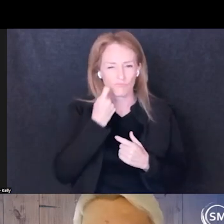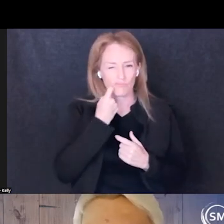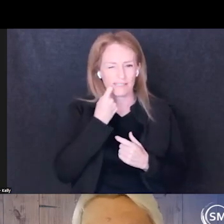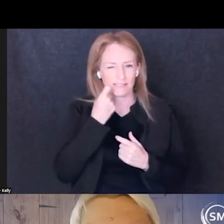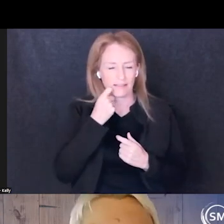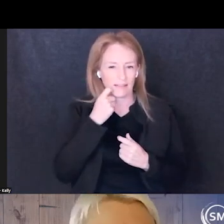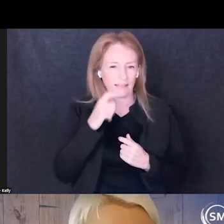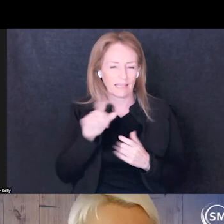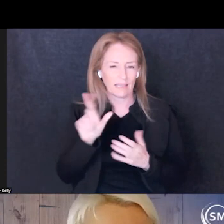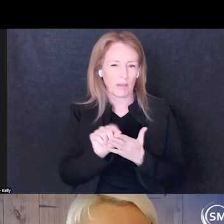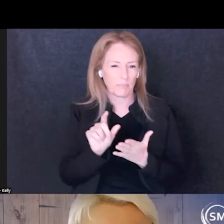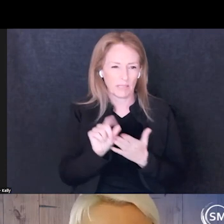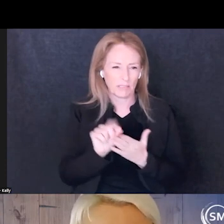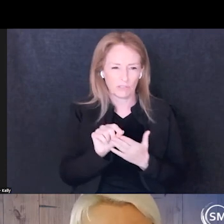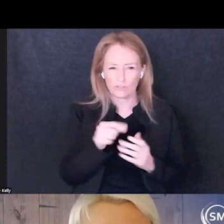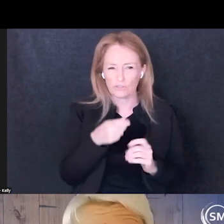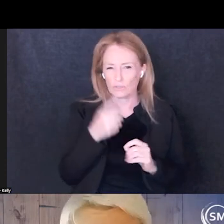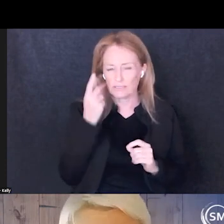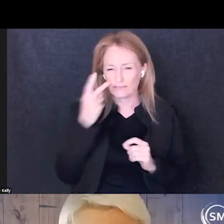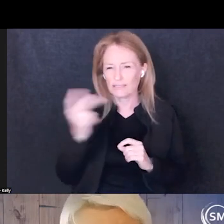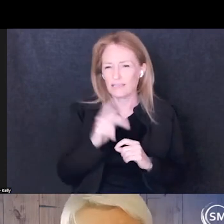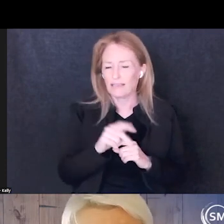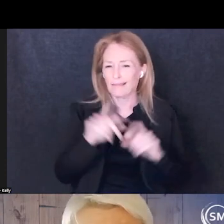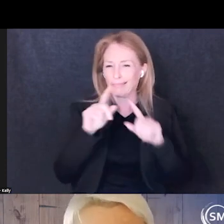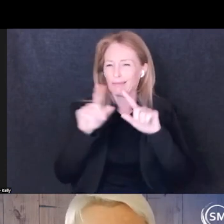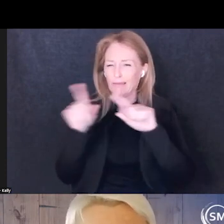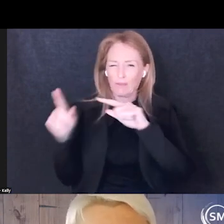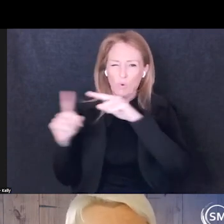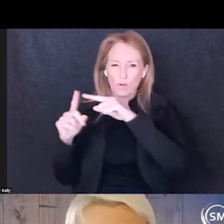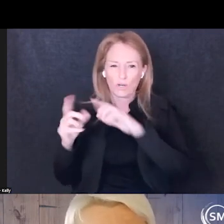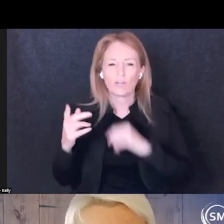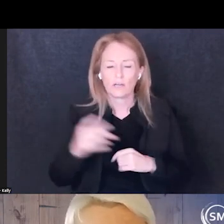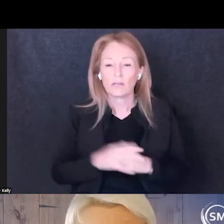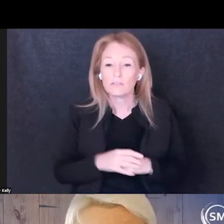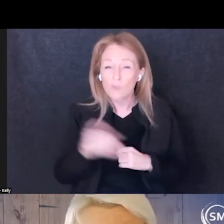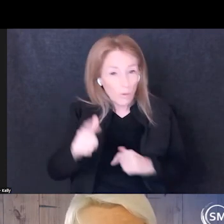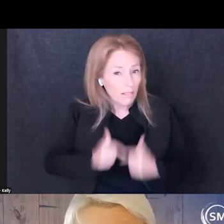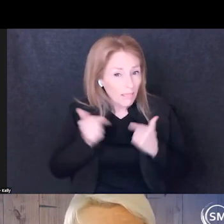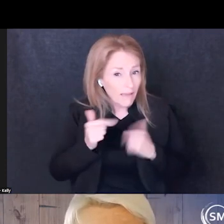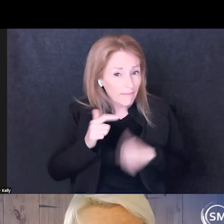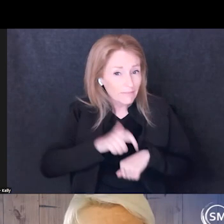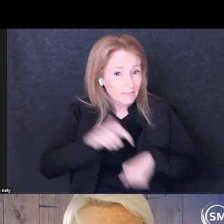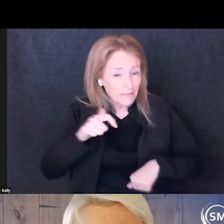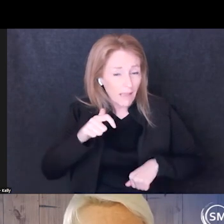RIN, WHAT DO YOU THINK? LIFETIME EXPERIENCE OF MENTAL HEALTH DISORDER.